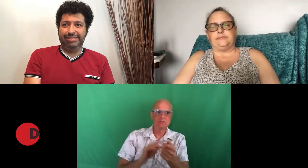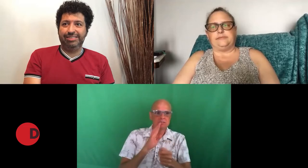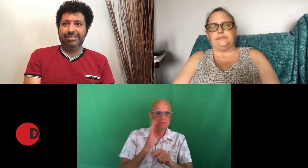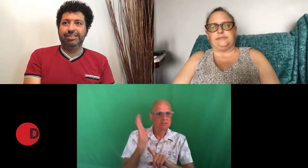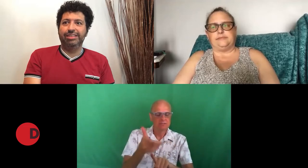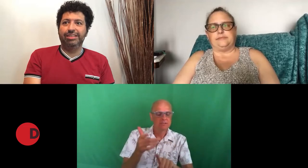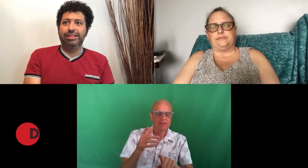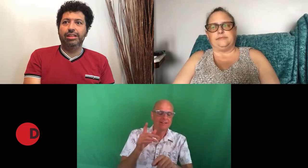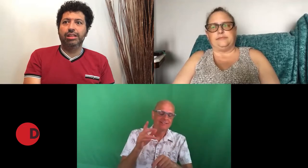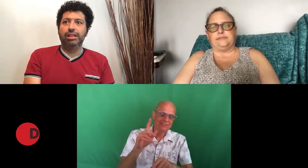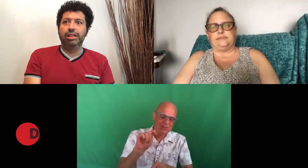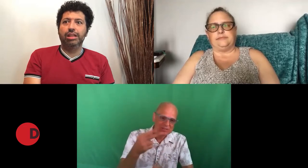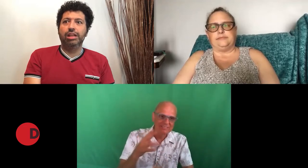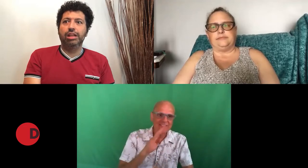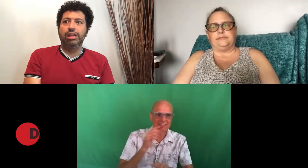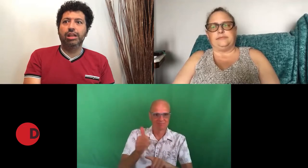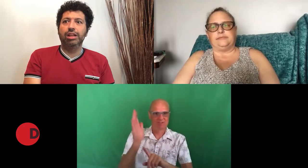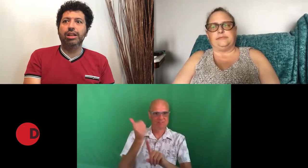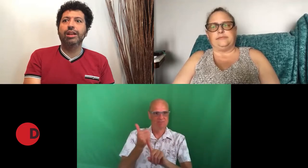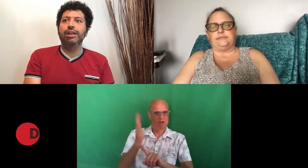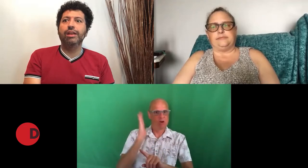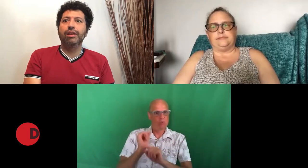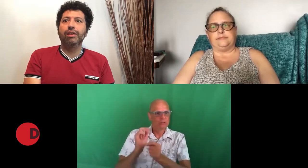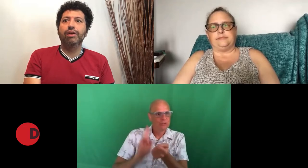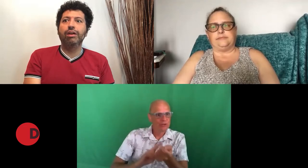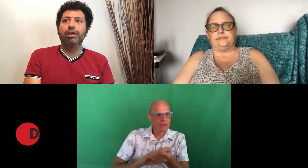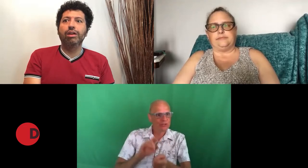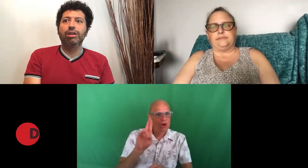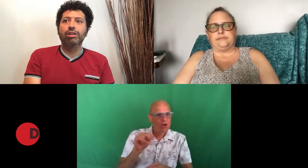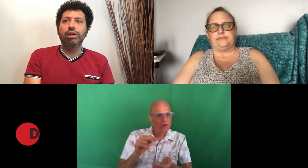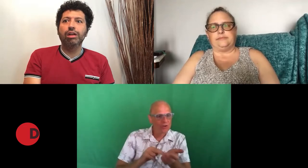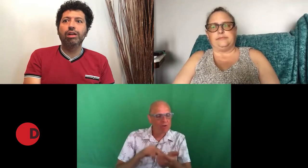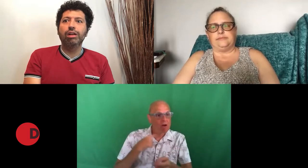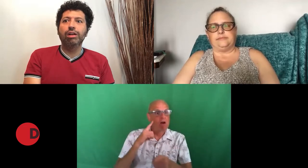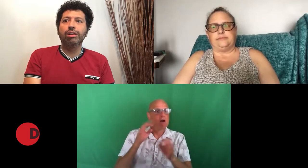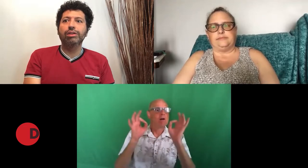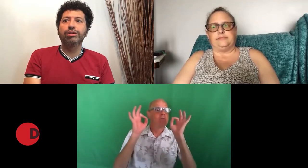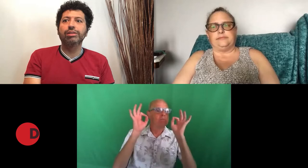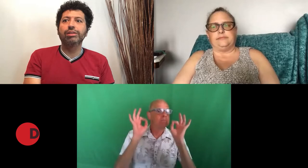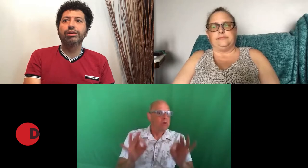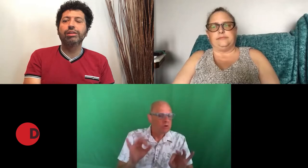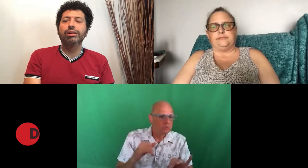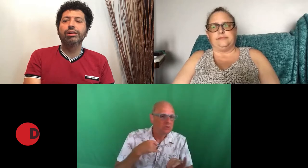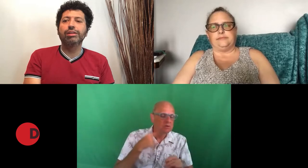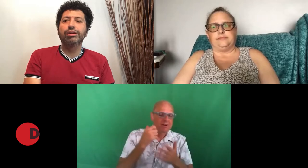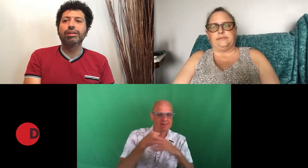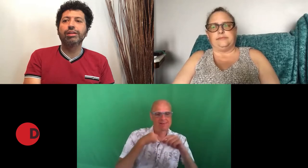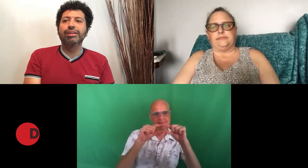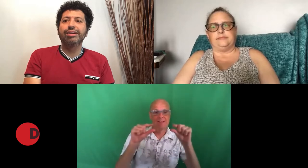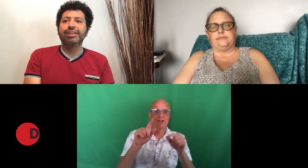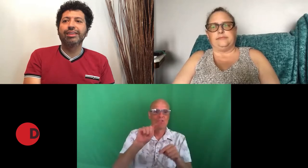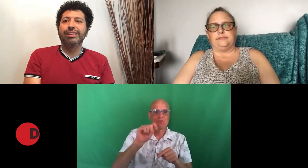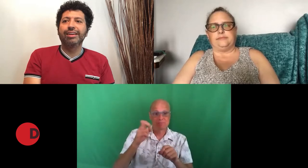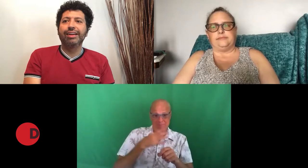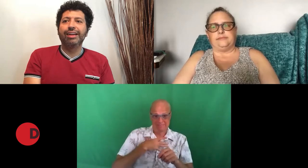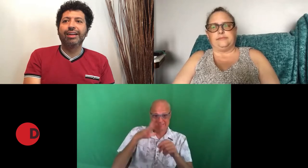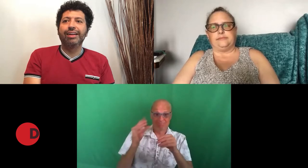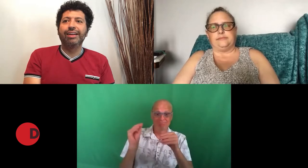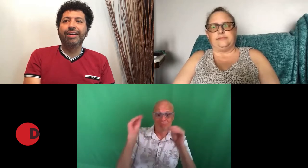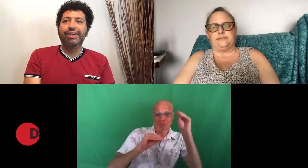It wasn't enough then Theresa's experiences as a RN nurse would be perfect.